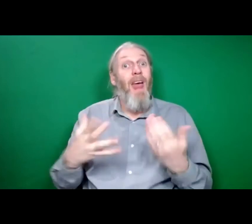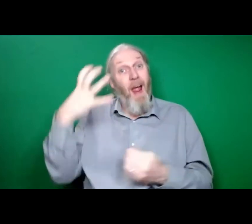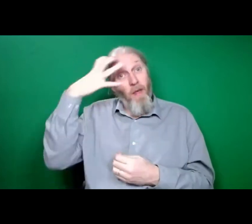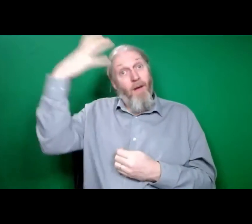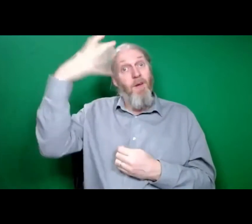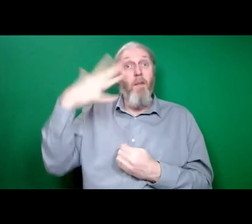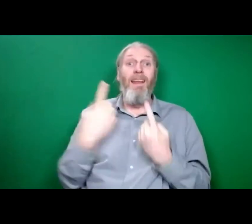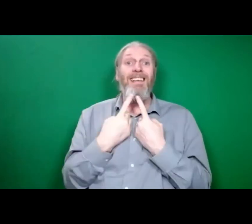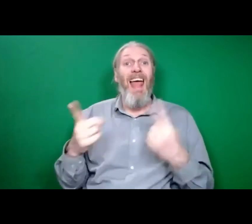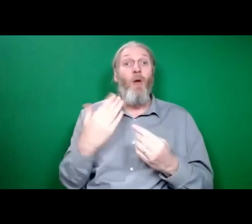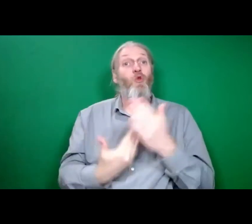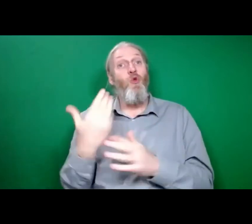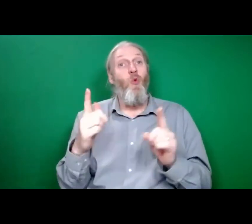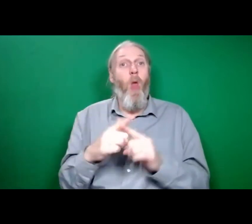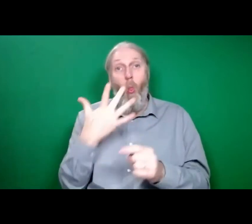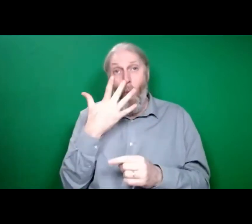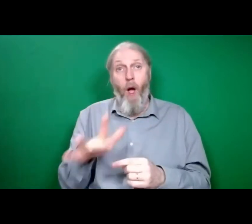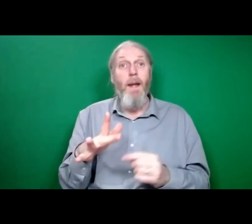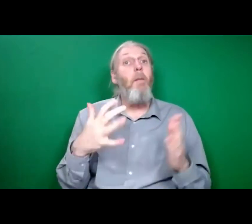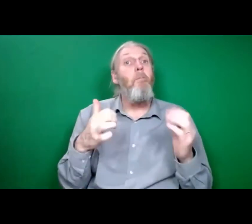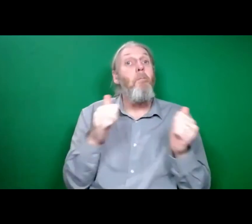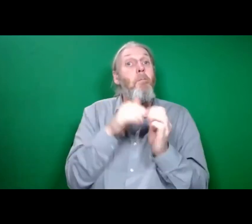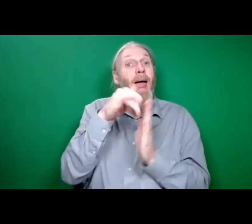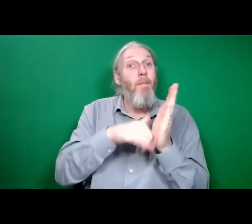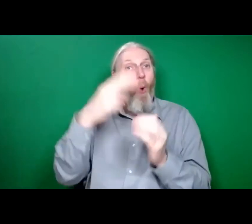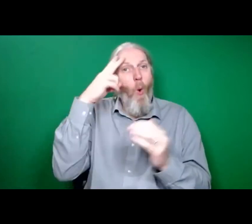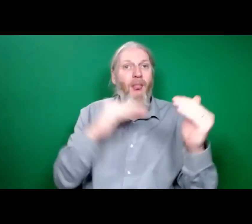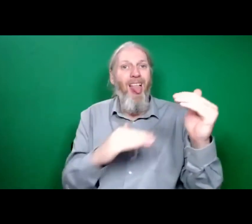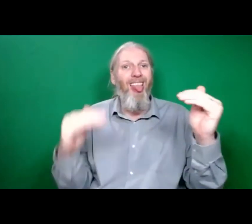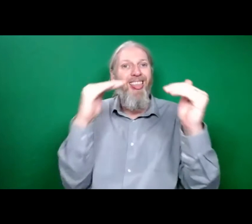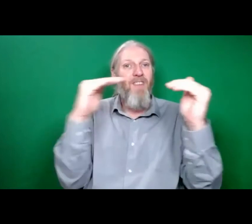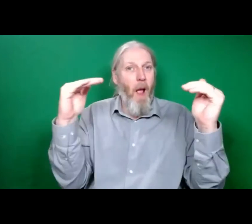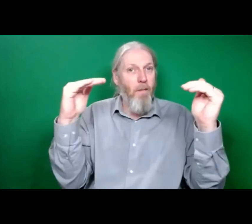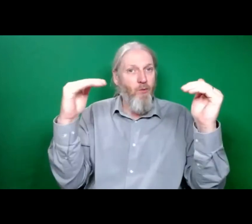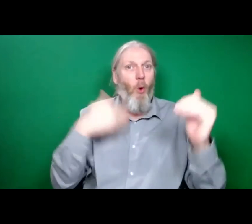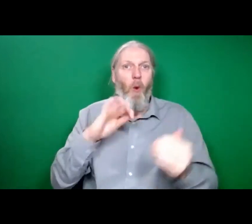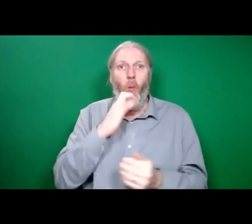perhaps, Camilla can come back on that one as well. It wraps together a few questions coming forward.